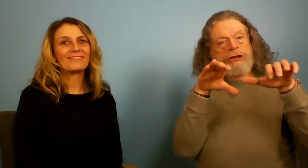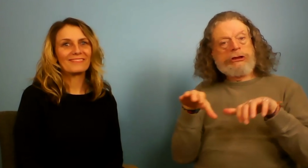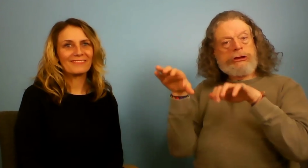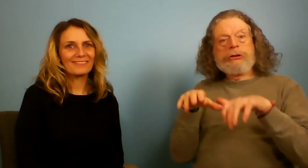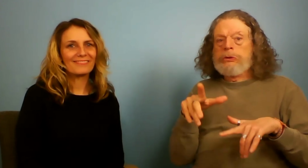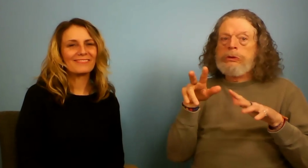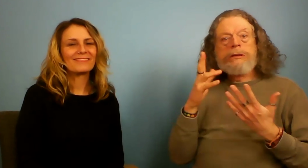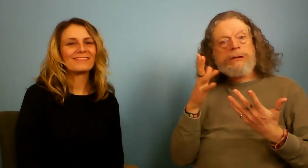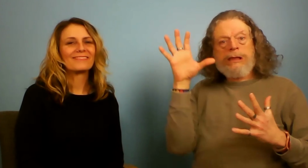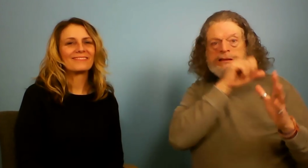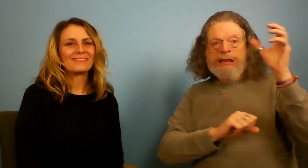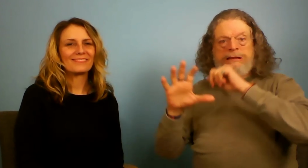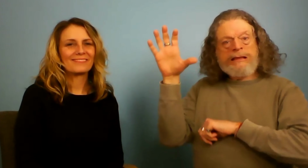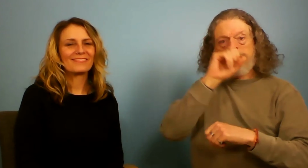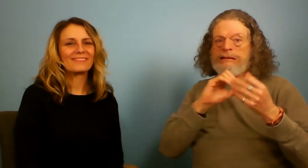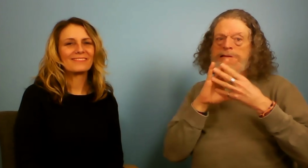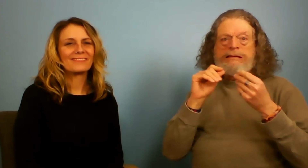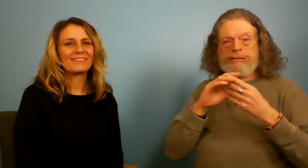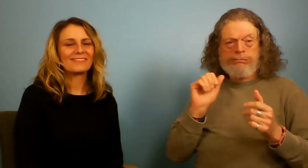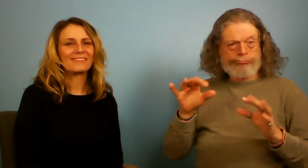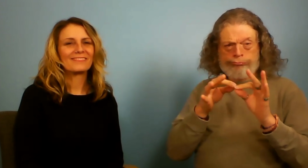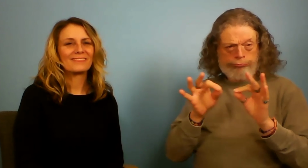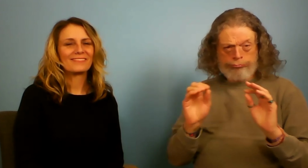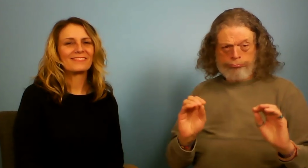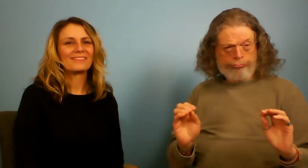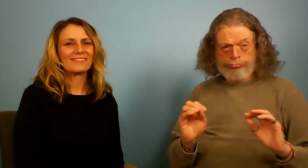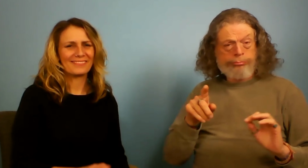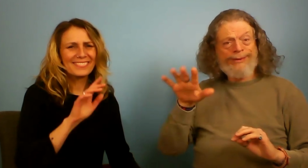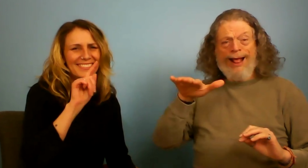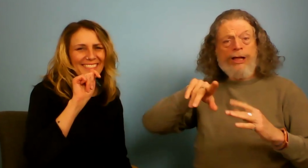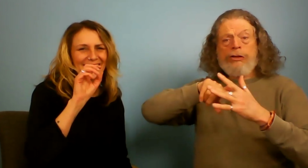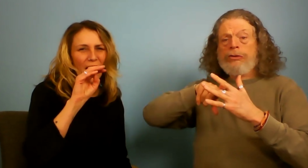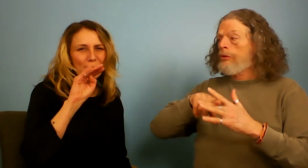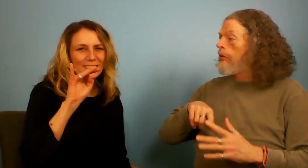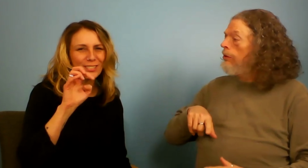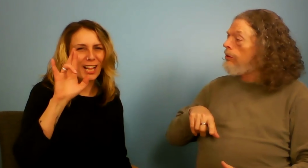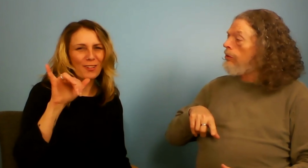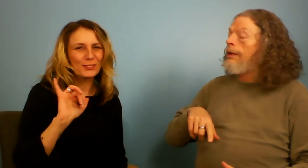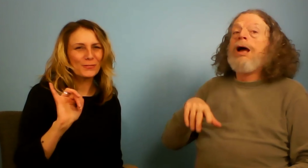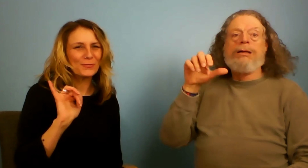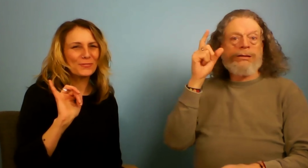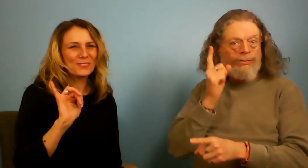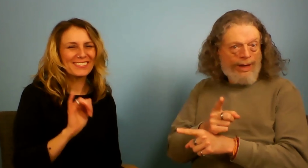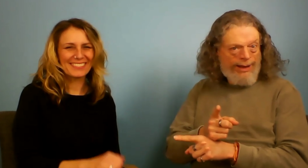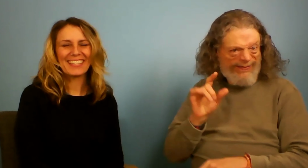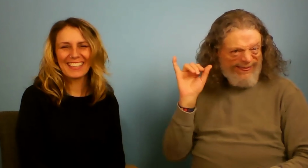lot of action. You are not missing the story. It is very clear. Like Tom and Jerry too.